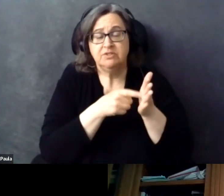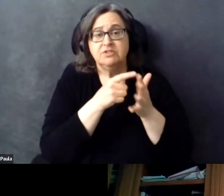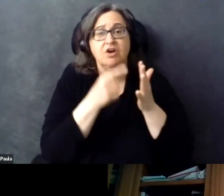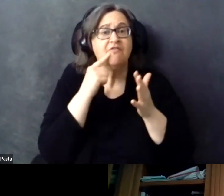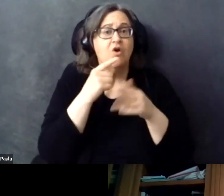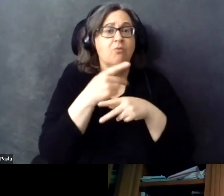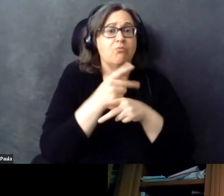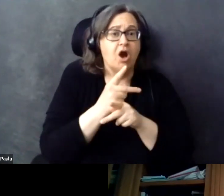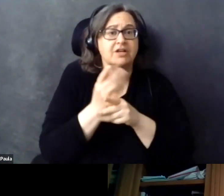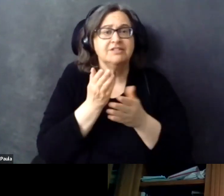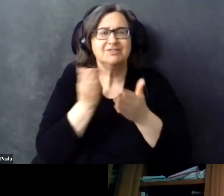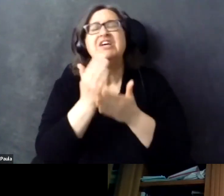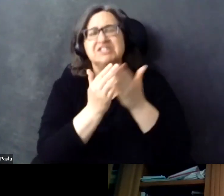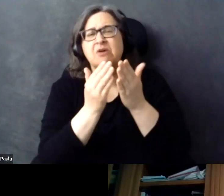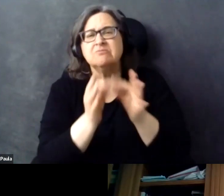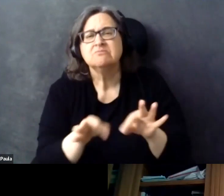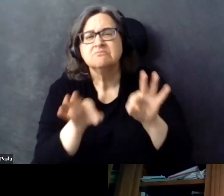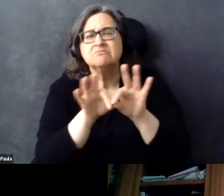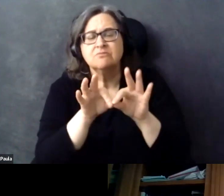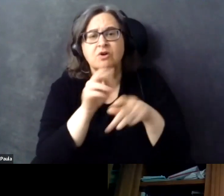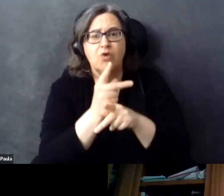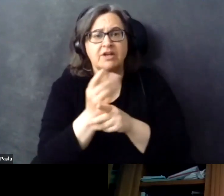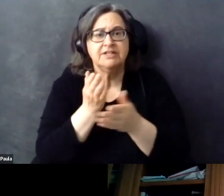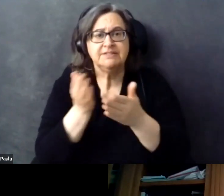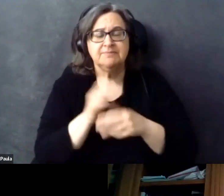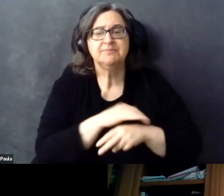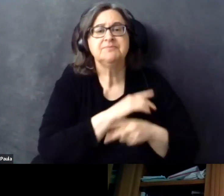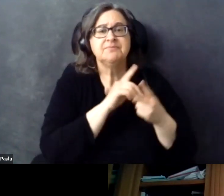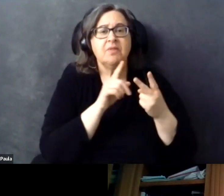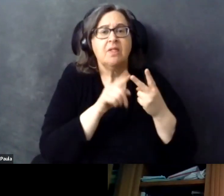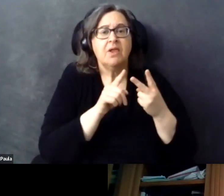components, one is putting those accessibility requirements